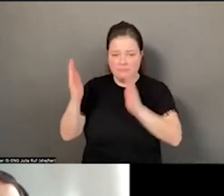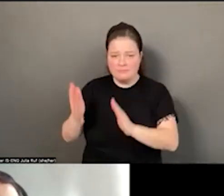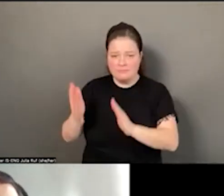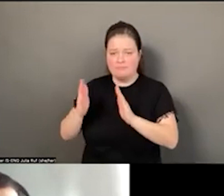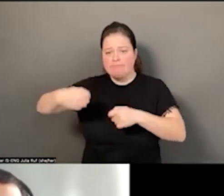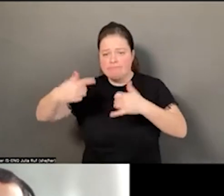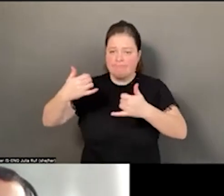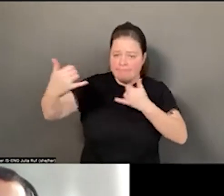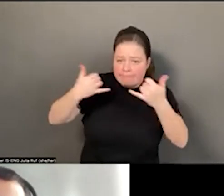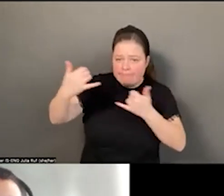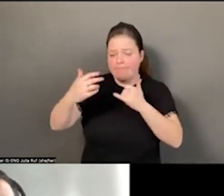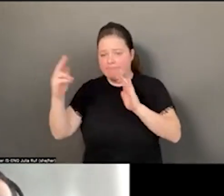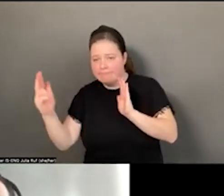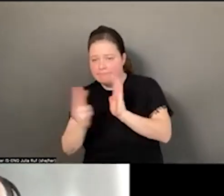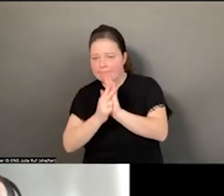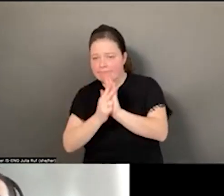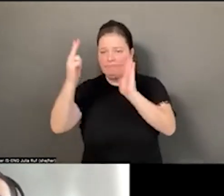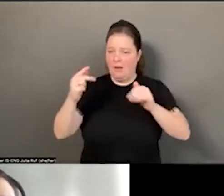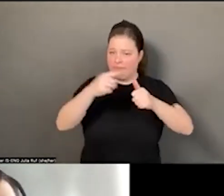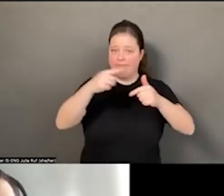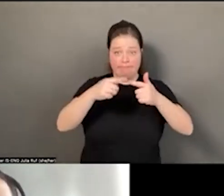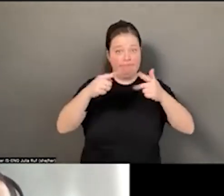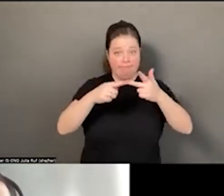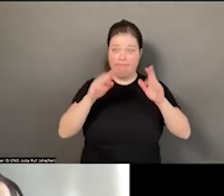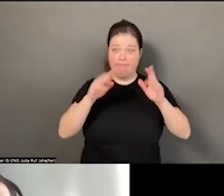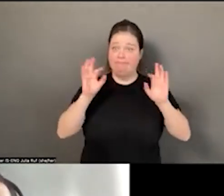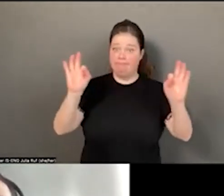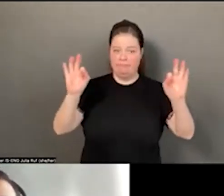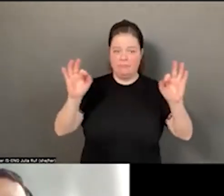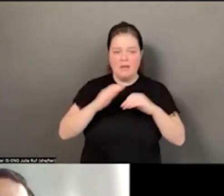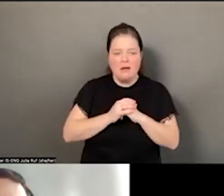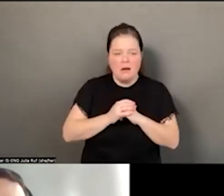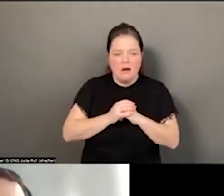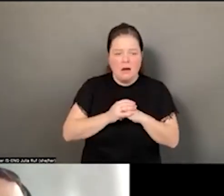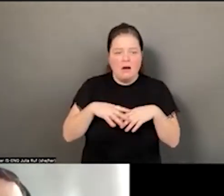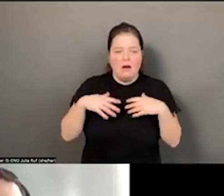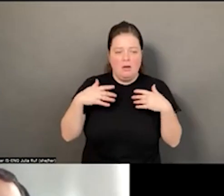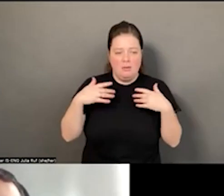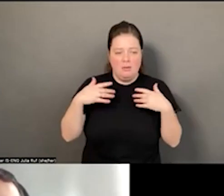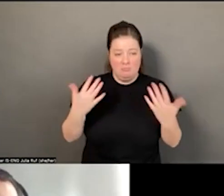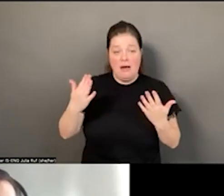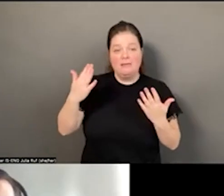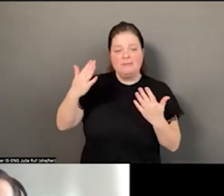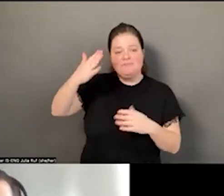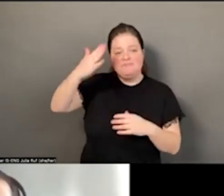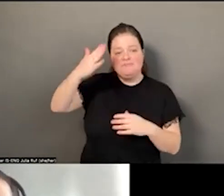when it comes to implementation, it becomes more technical. And we believe that such a resource center